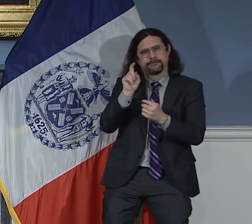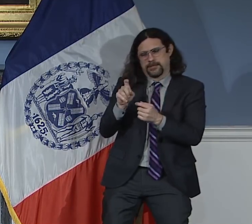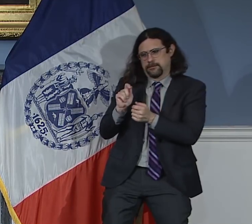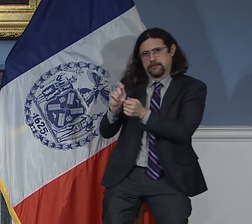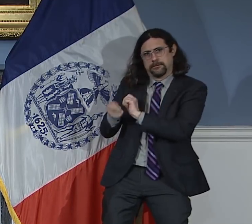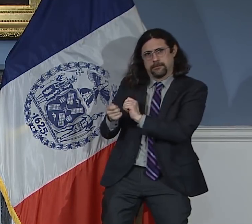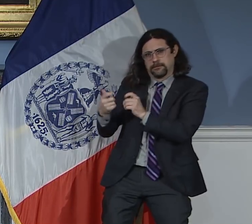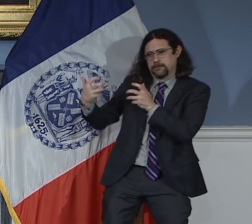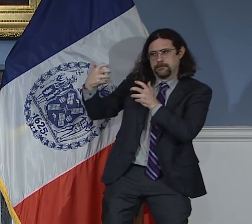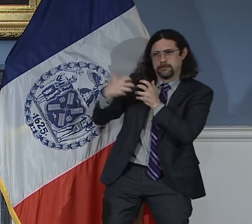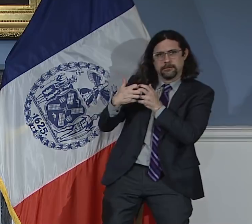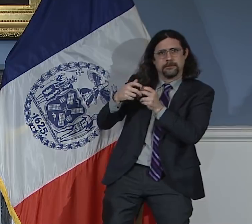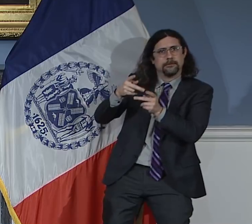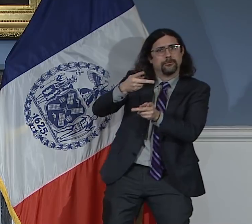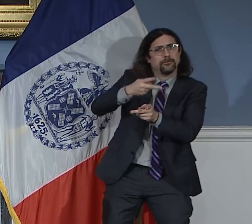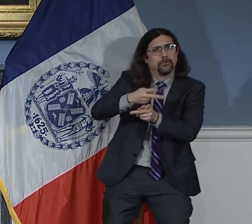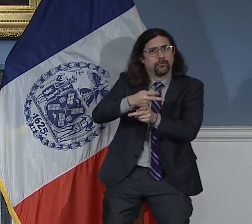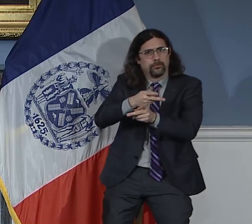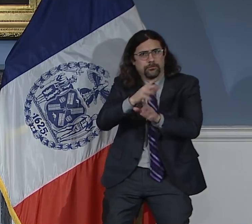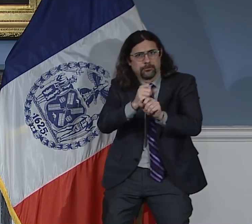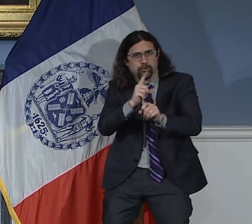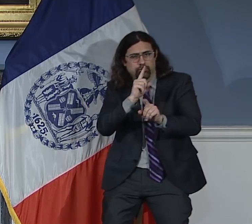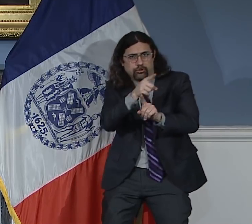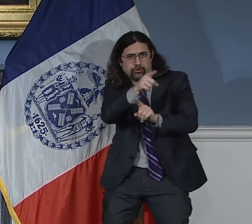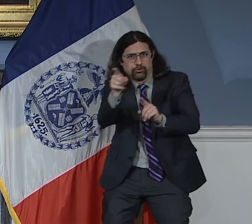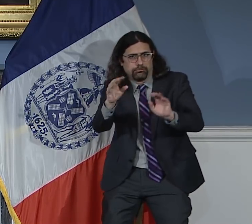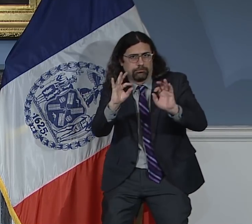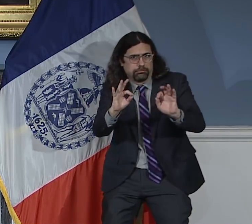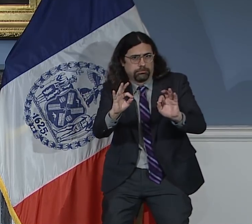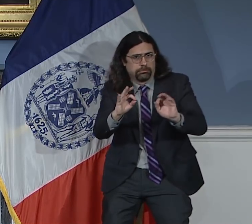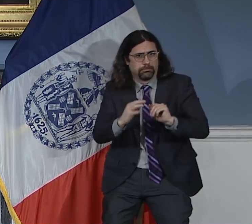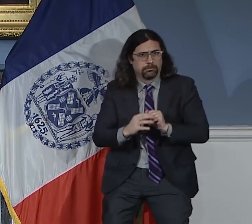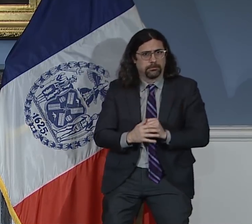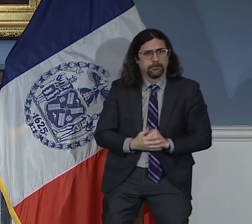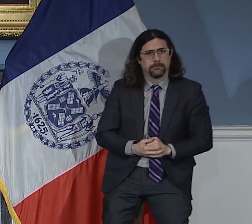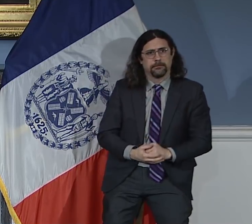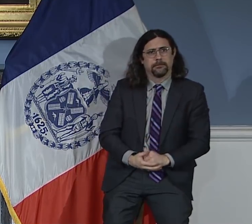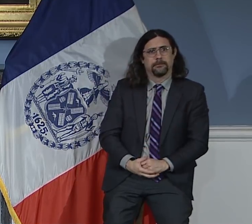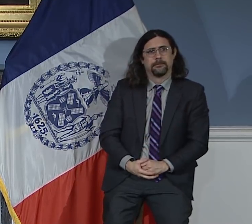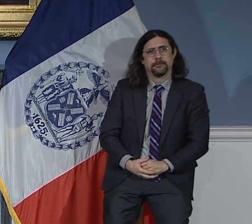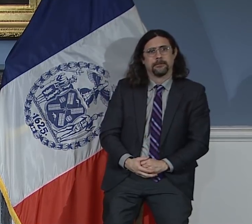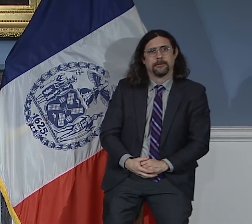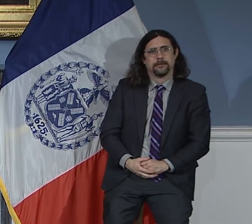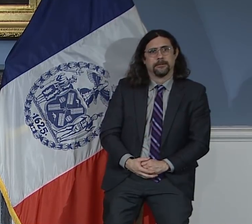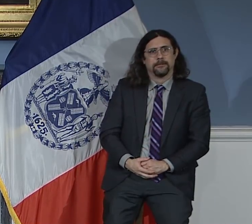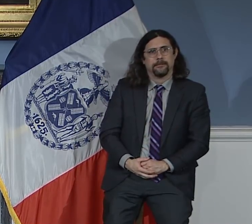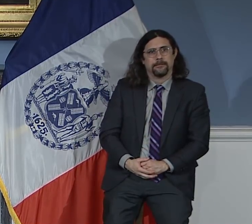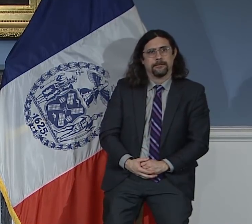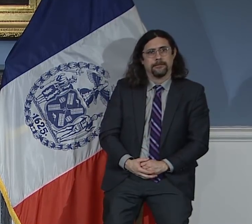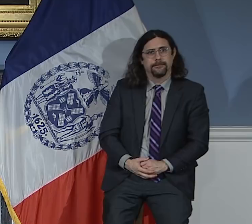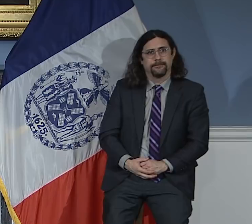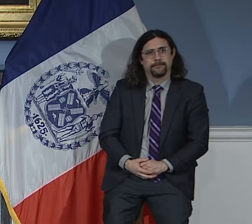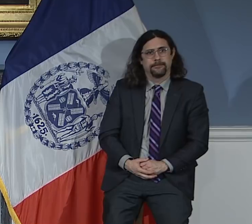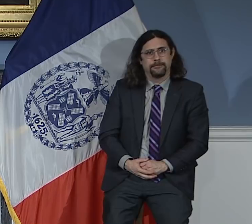BALBOA IN A FEW MINUTES AND SHE'LL GIVE ADVICE DIRECTLY TO NEW YORKERS IN LIG HTOANF ERVE GROWING CRISIS,